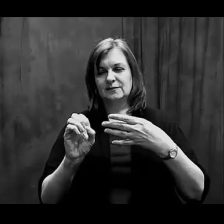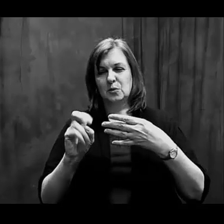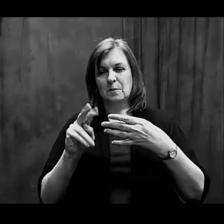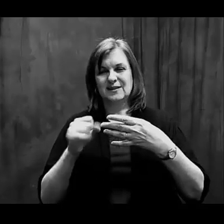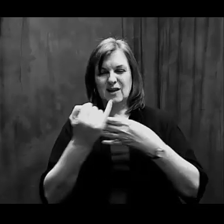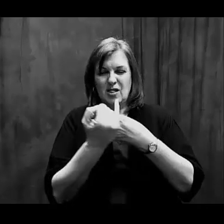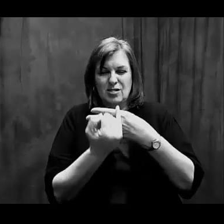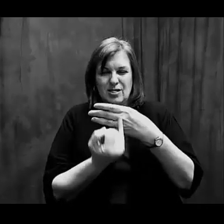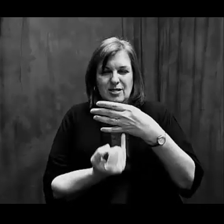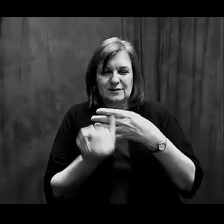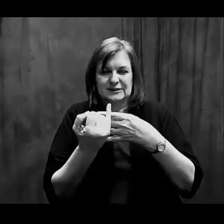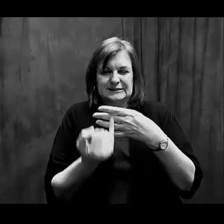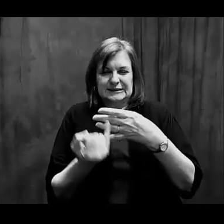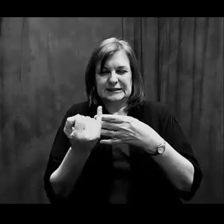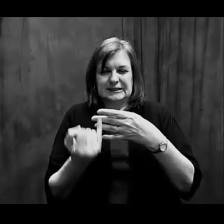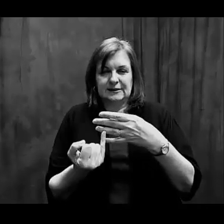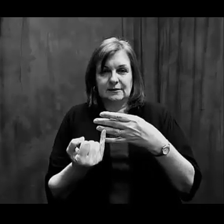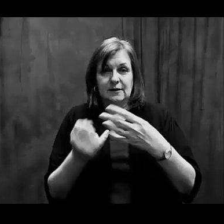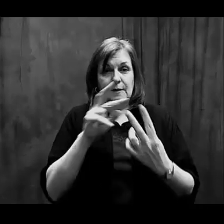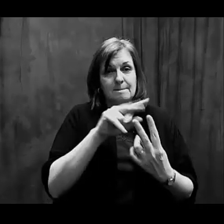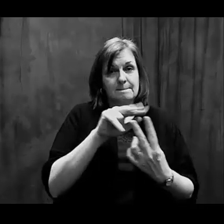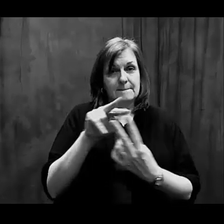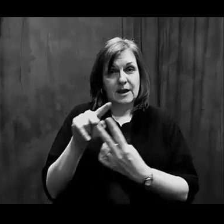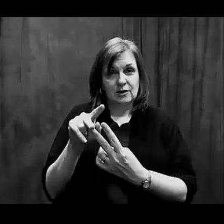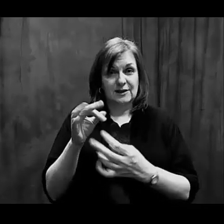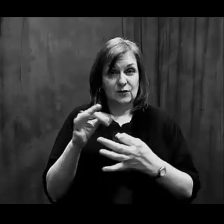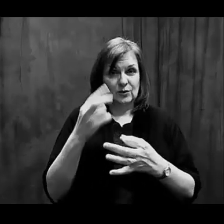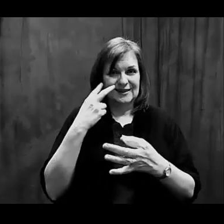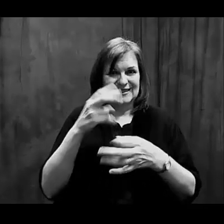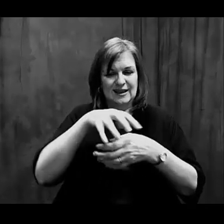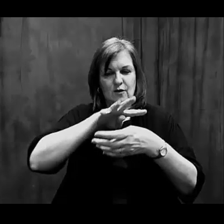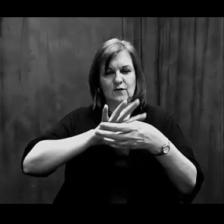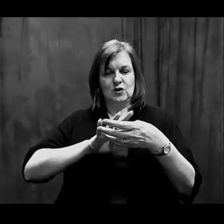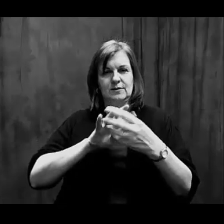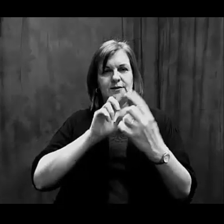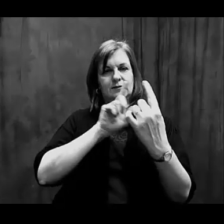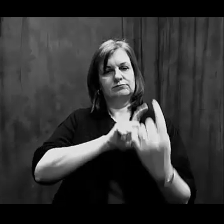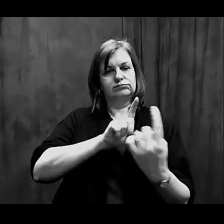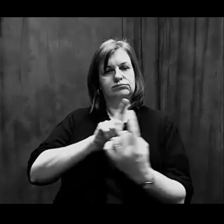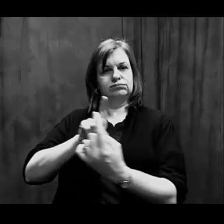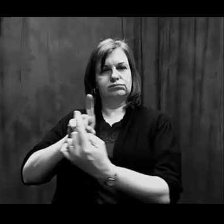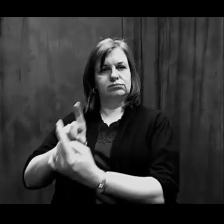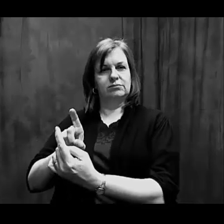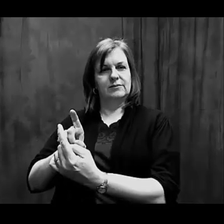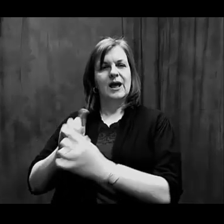are very long and skinny and they have pairs if you could see the other side these are paired up